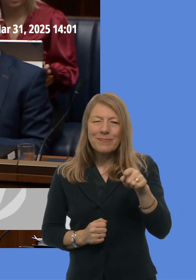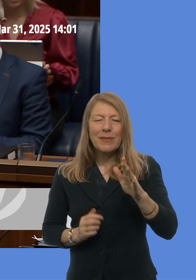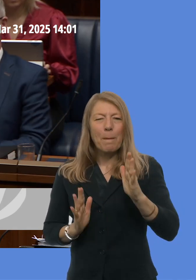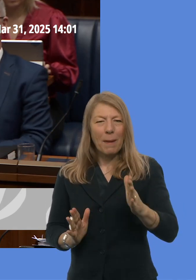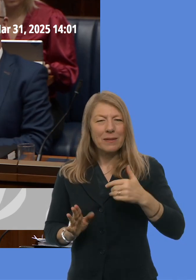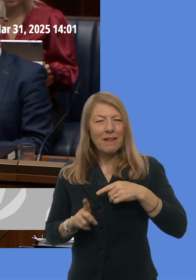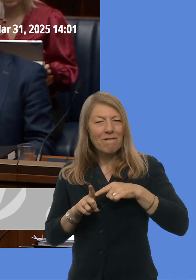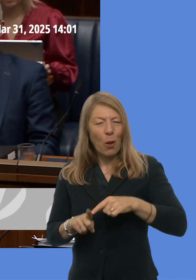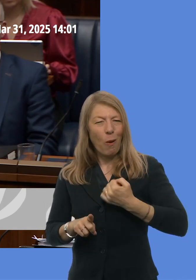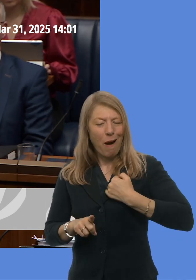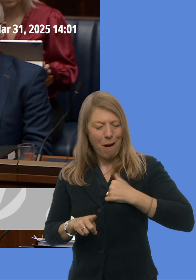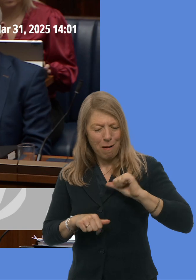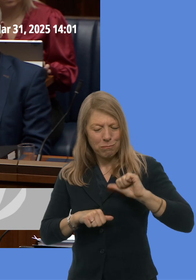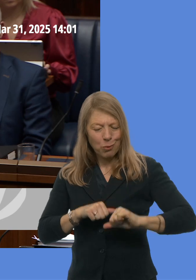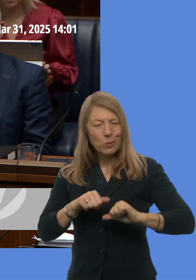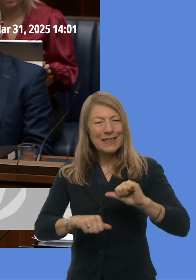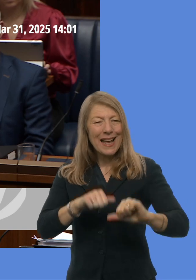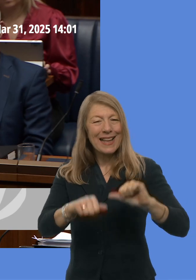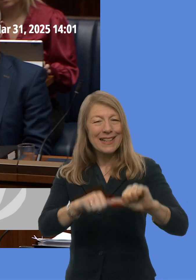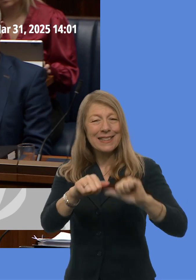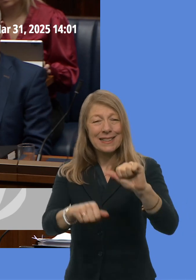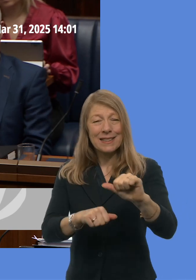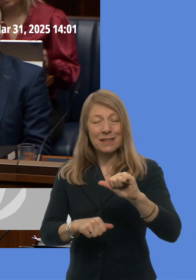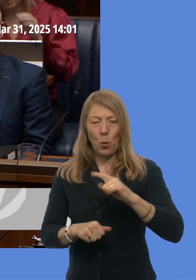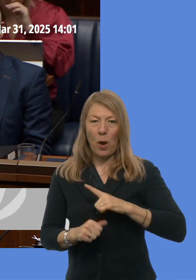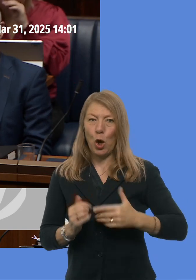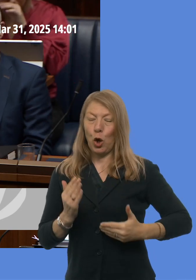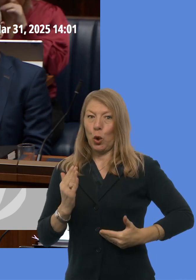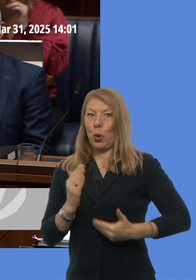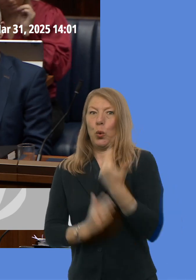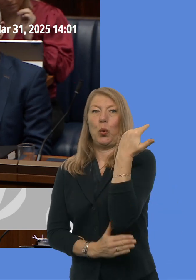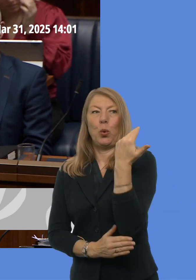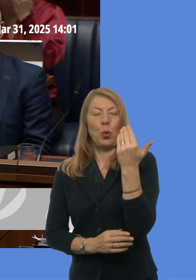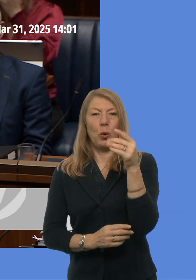to take, particularly if this is an appointment process that is carried out in line with the Golden Code of Practice.